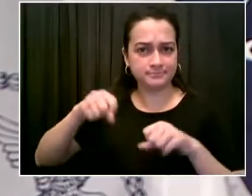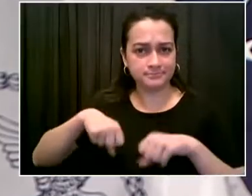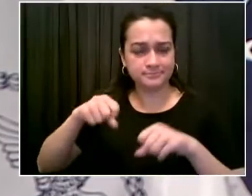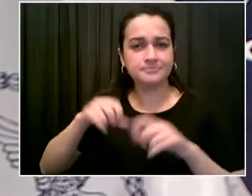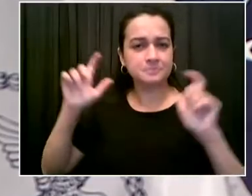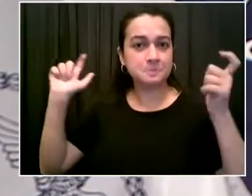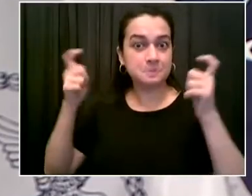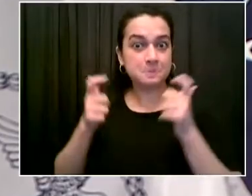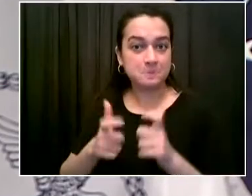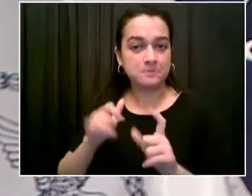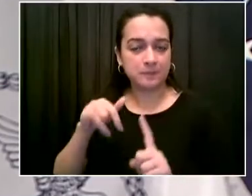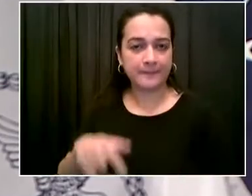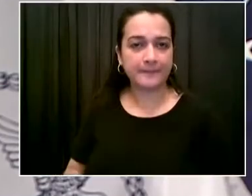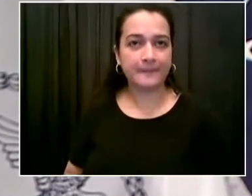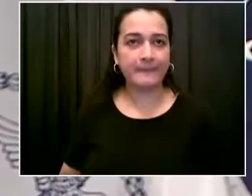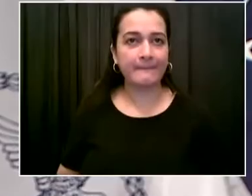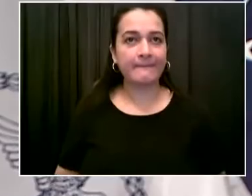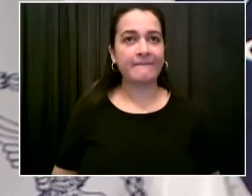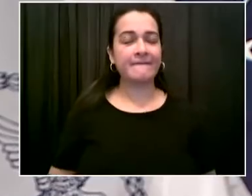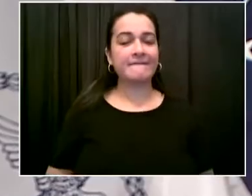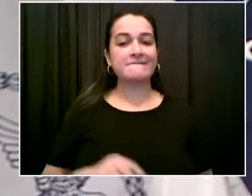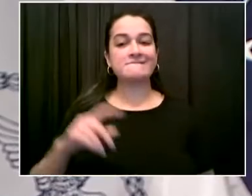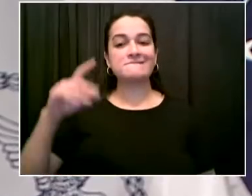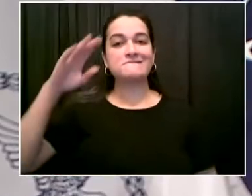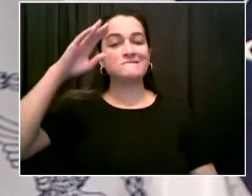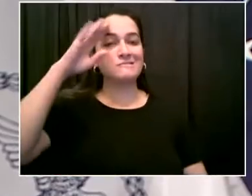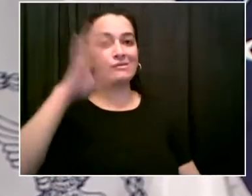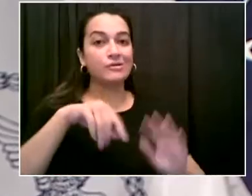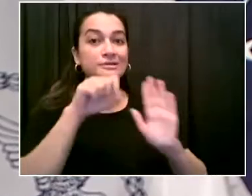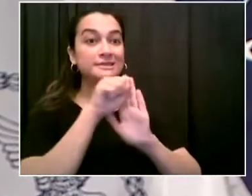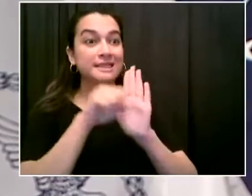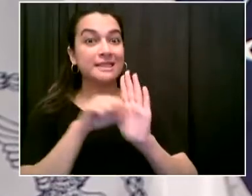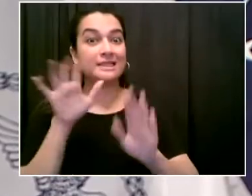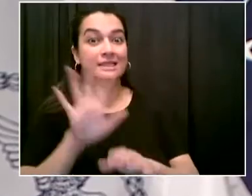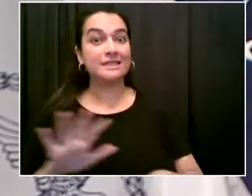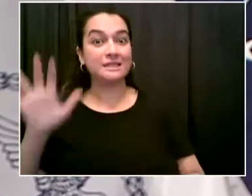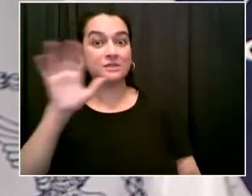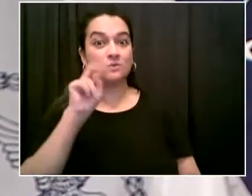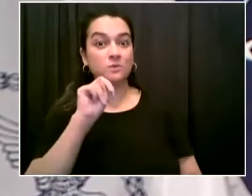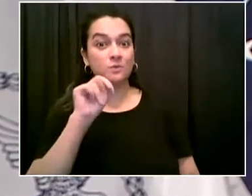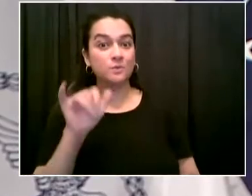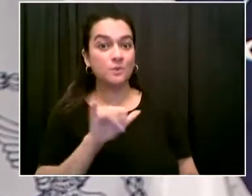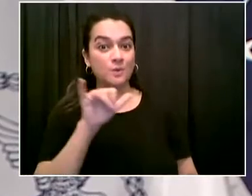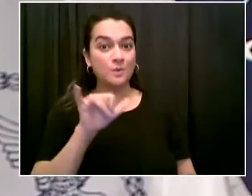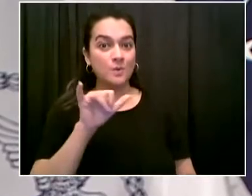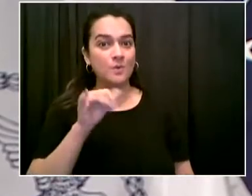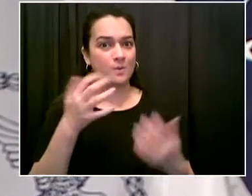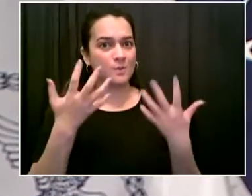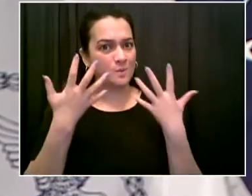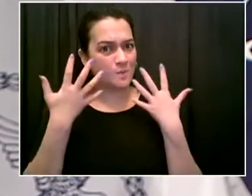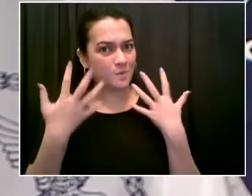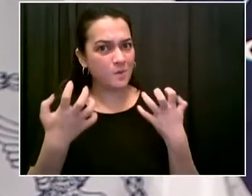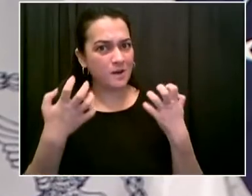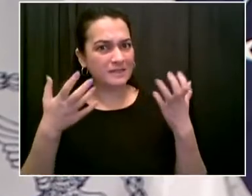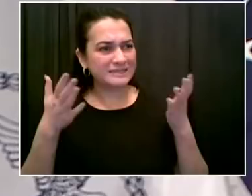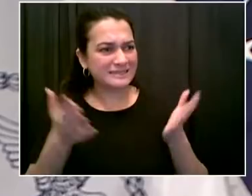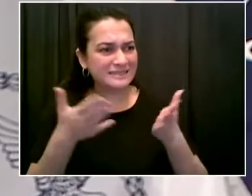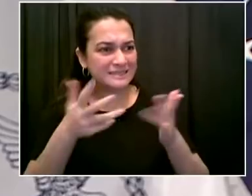UNDER THE TOPIC OF VACCINATIONS. OBVIOUS THE CITY HAS LAUNCHED A SERIES OF CONTESTS TO TRY AND ENCOURAGE PEOPLE TO GO GET VACCINATED.